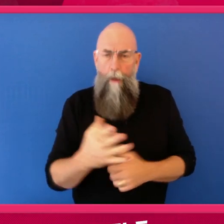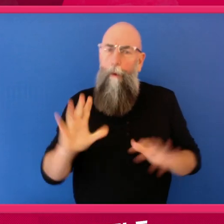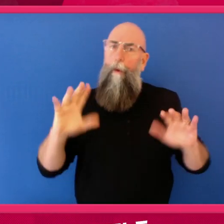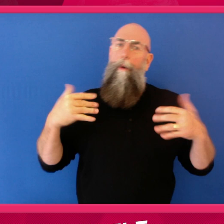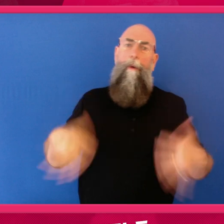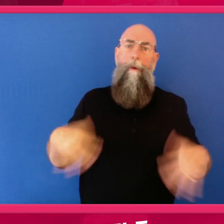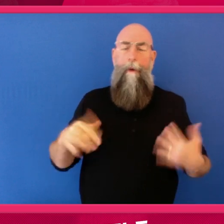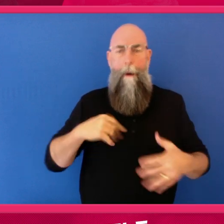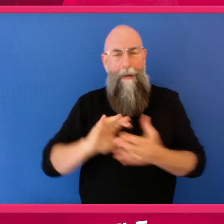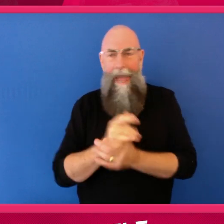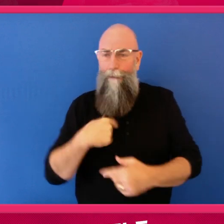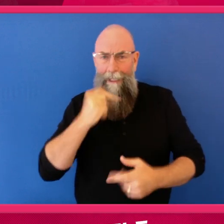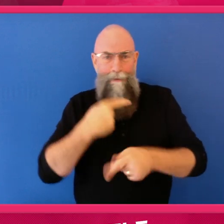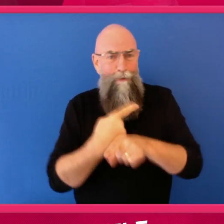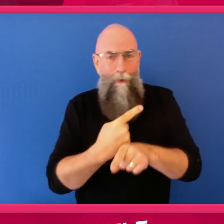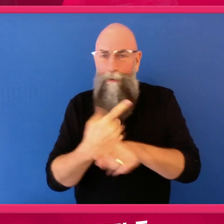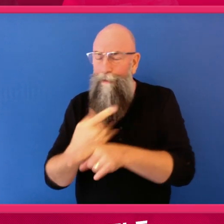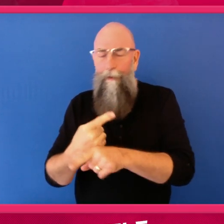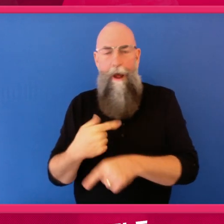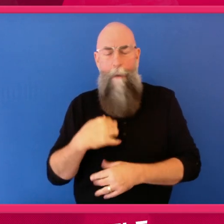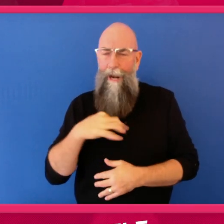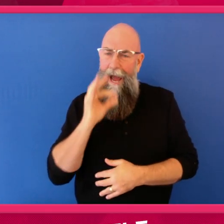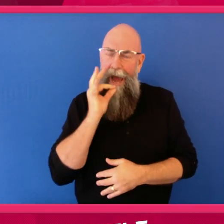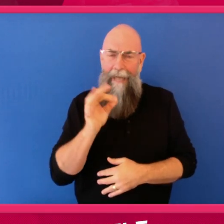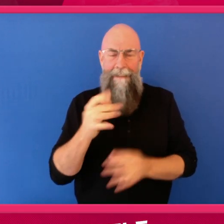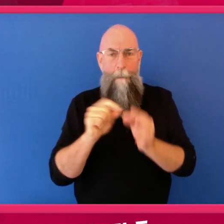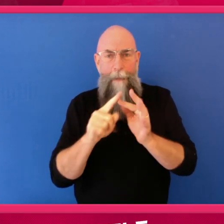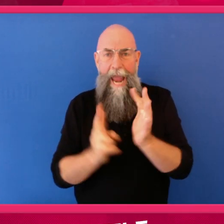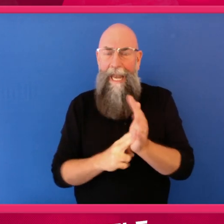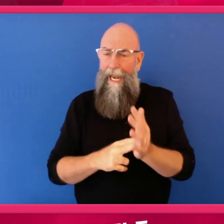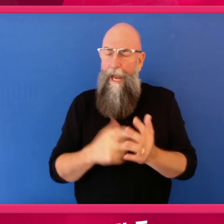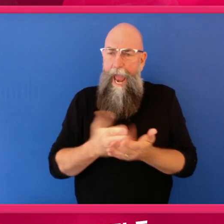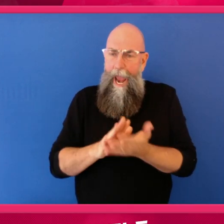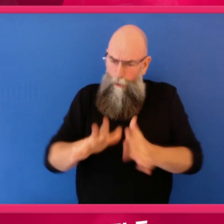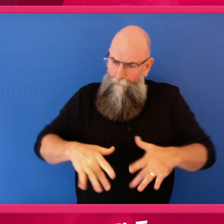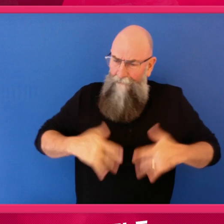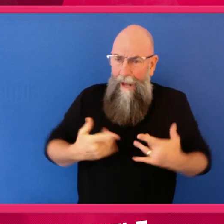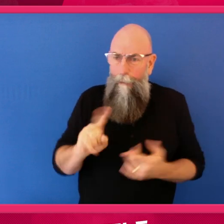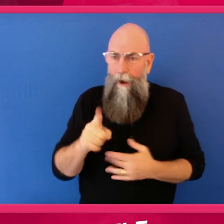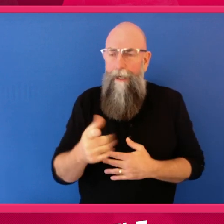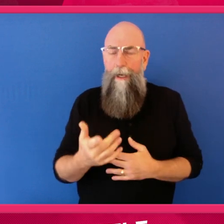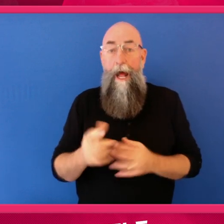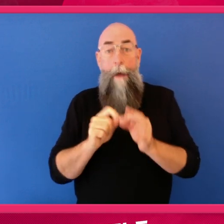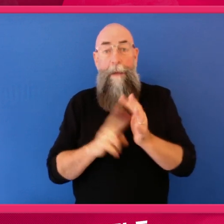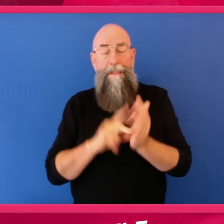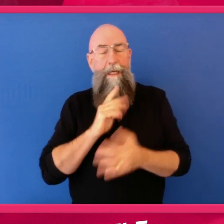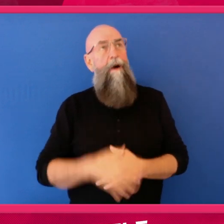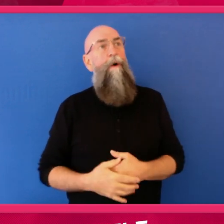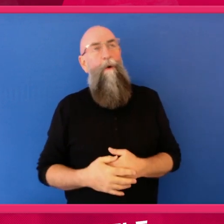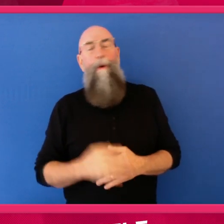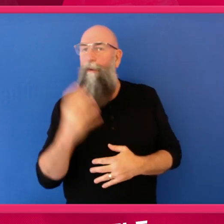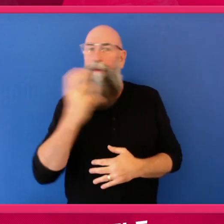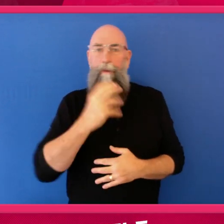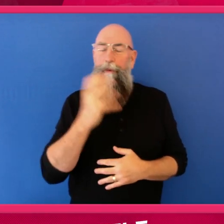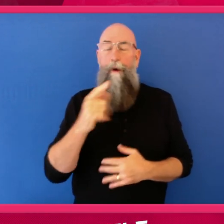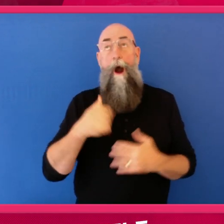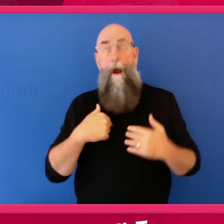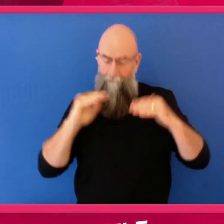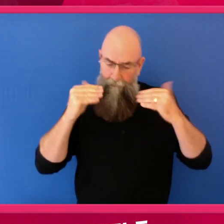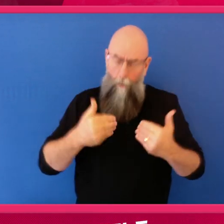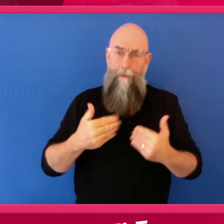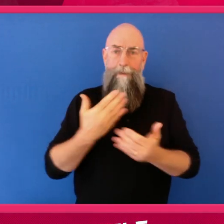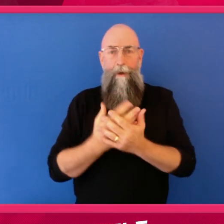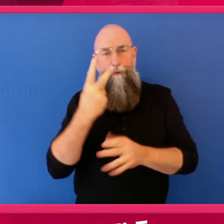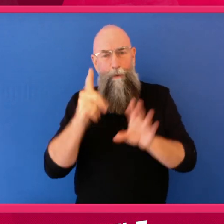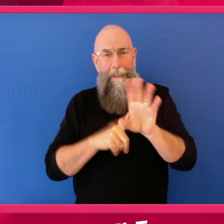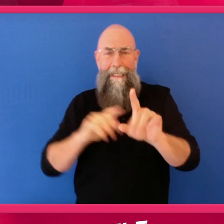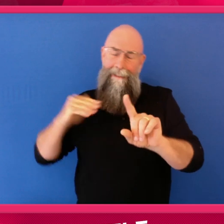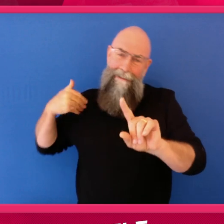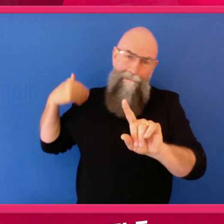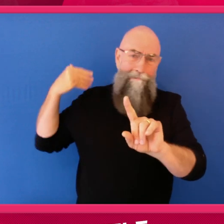my sole focus for the last two years. I think most sports psychs would say that I was too